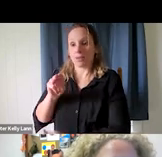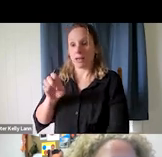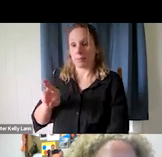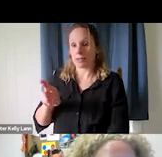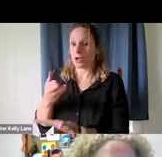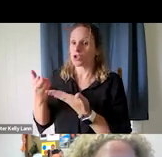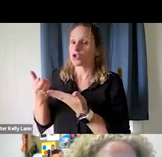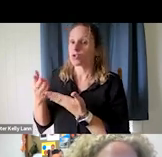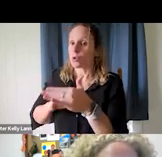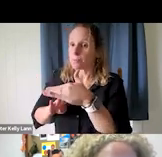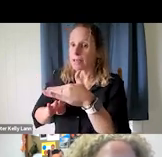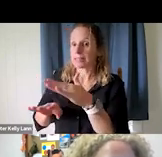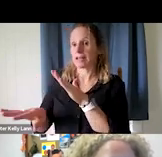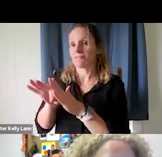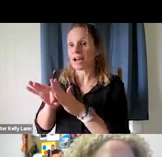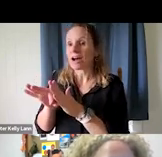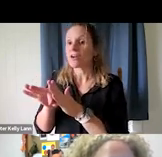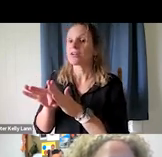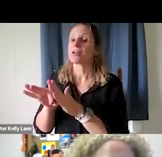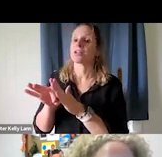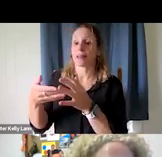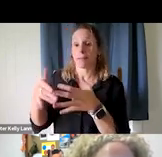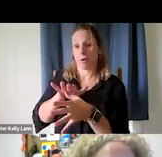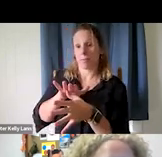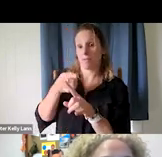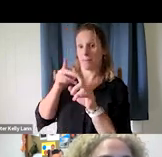The source is either primary, being the person who I'm interviewing,